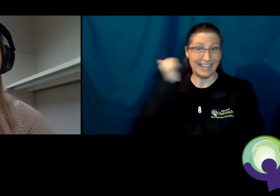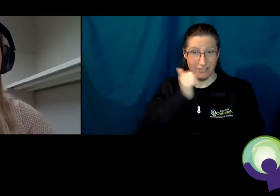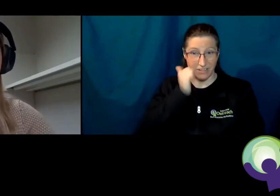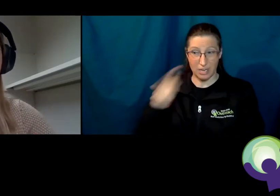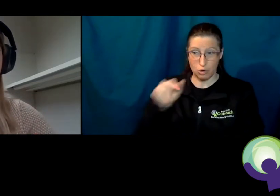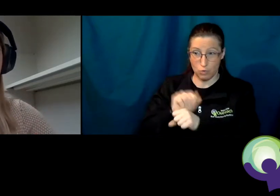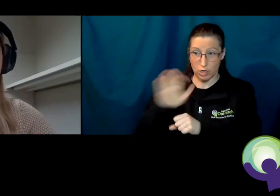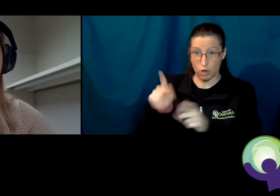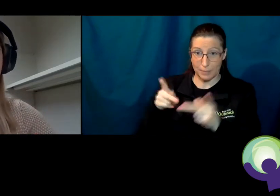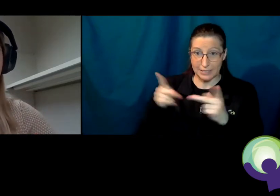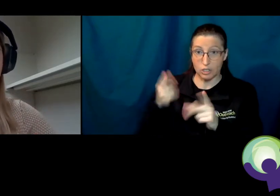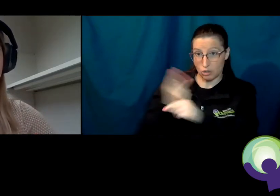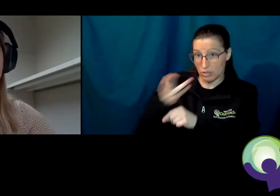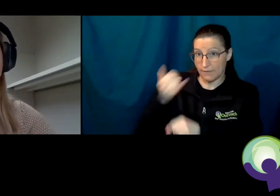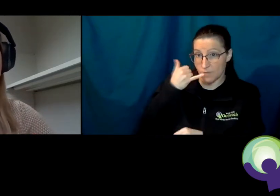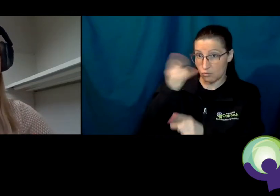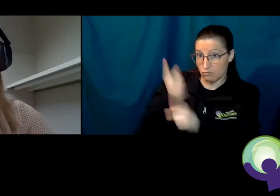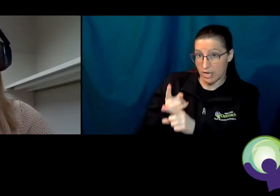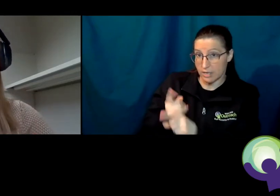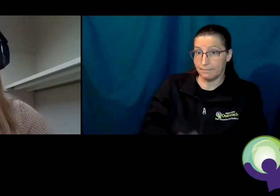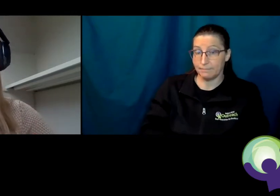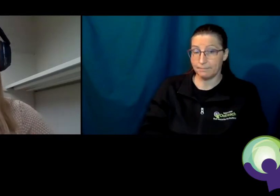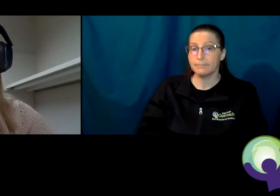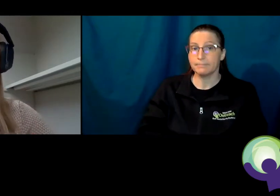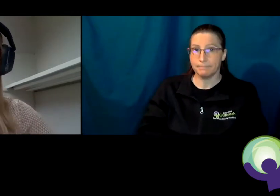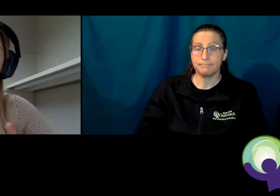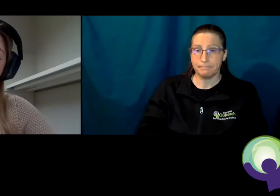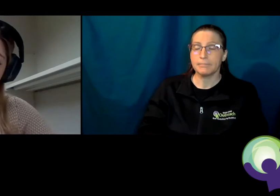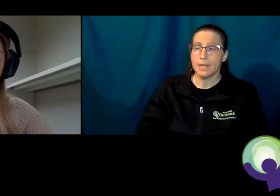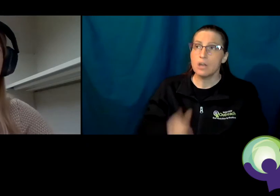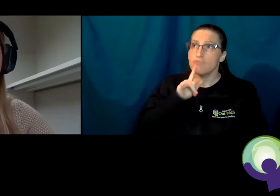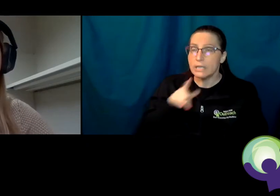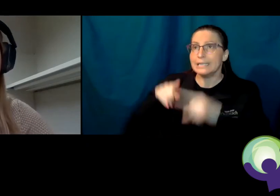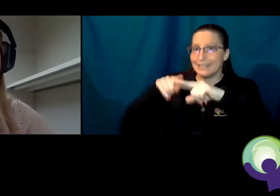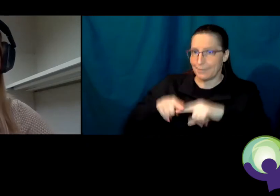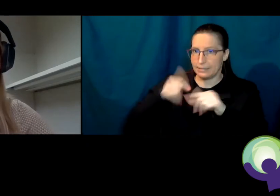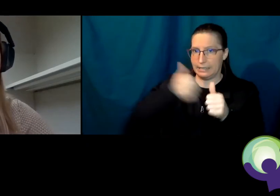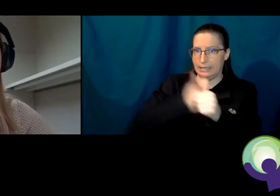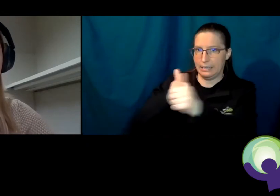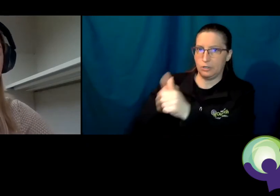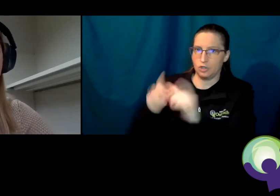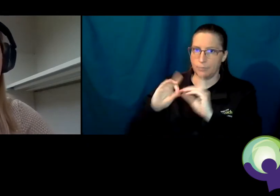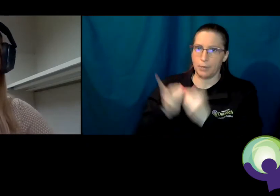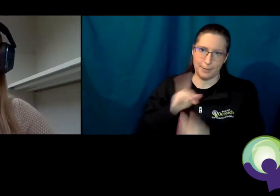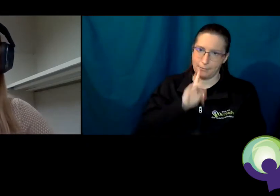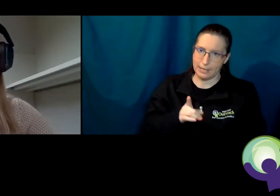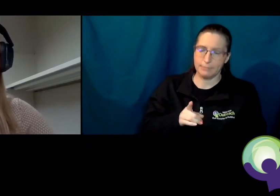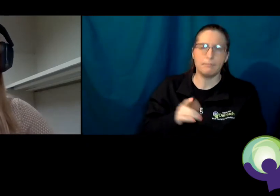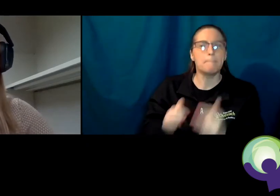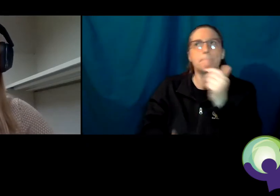using your phone? It does depend on each department again but for the most part if you need to send